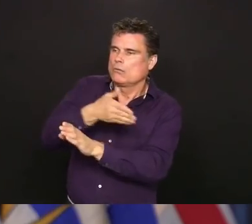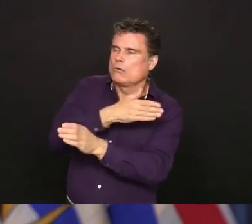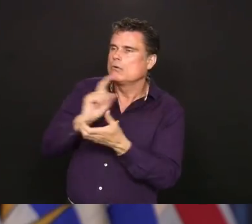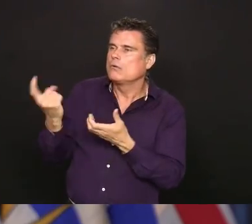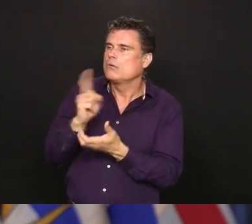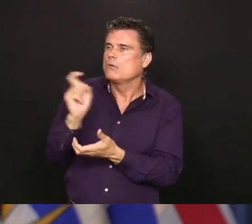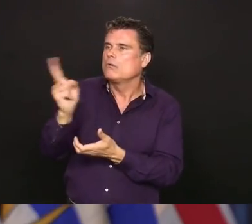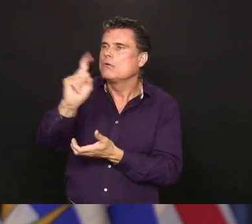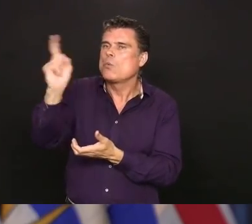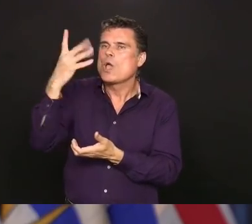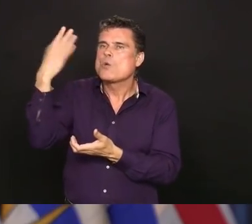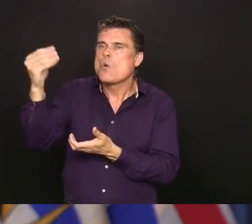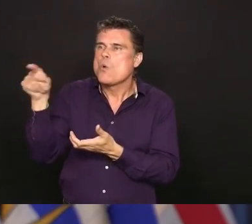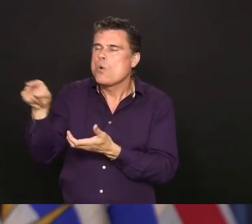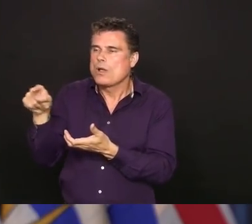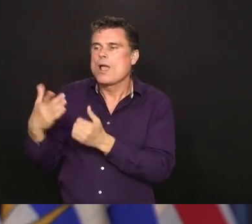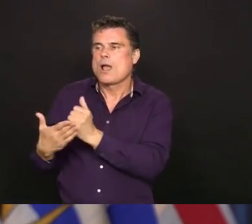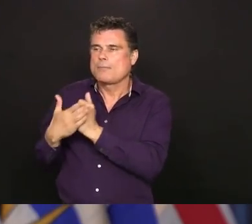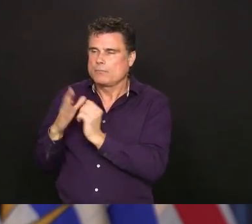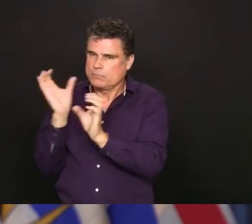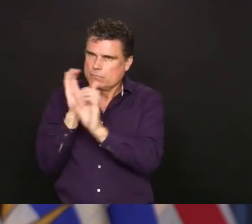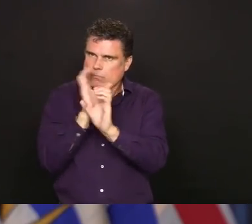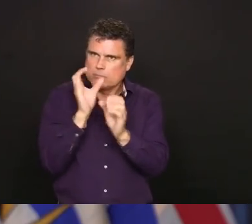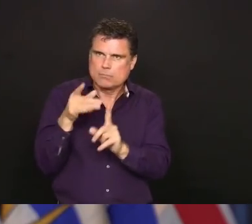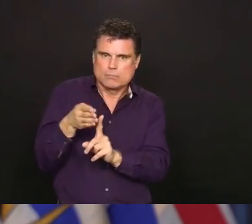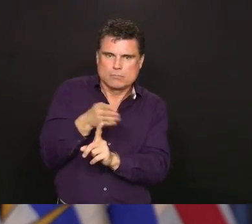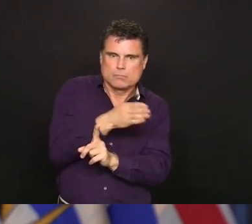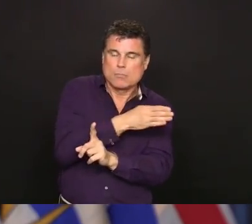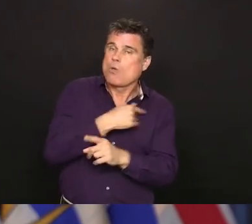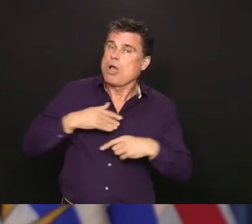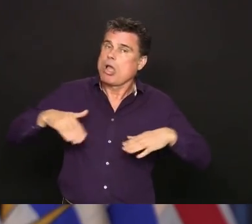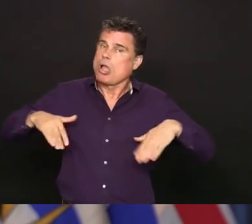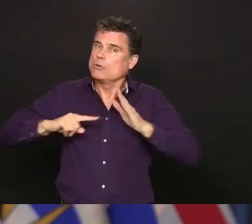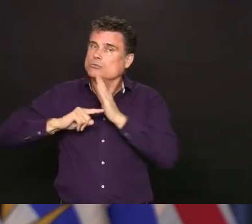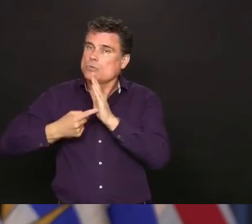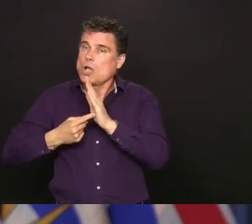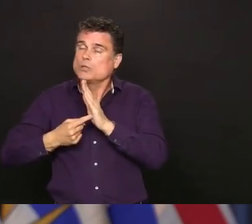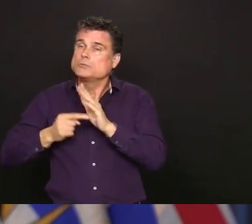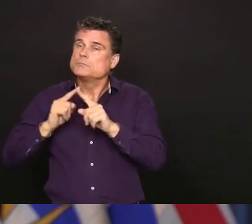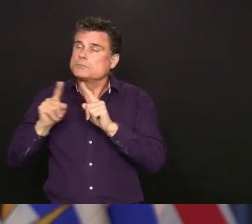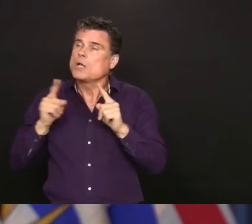know Alberta is looking at in some detail, and we are also in BC.